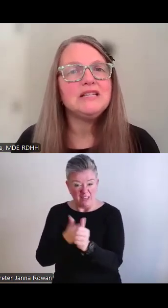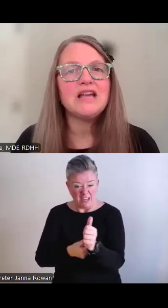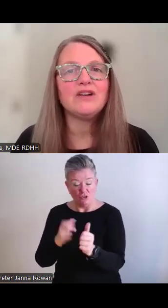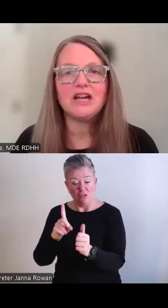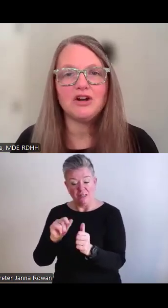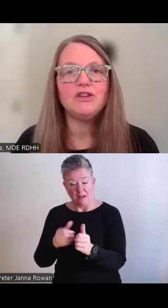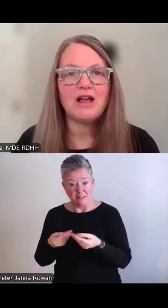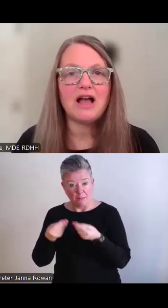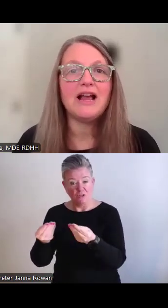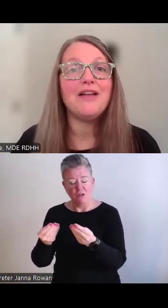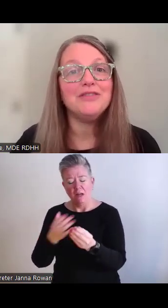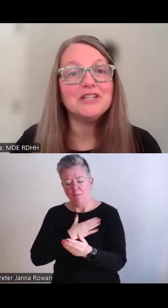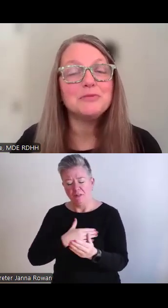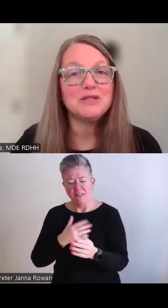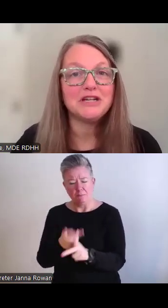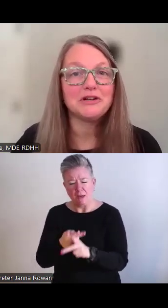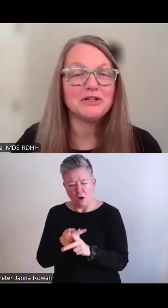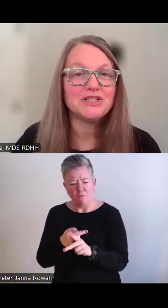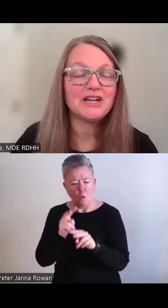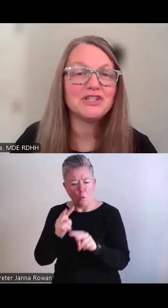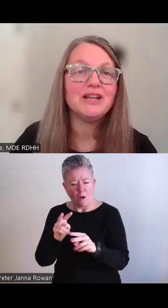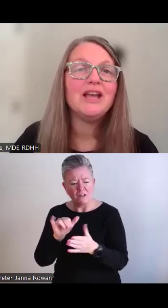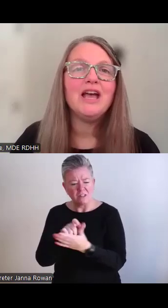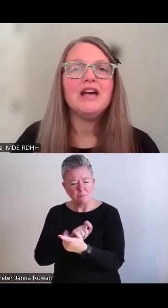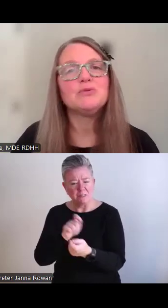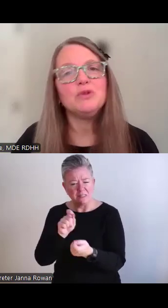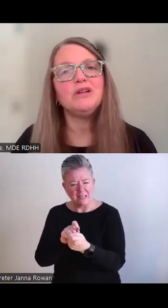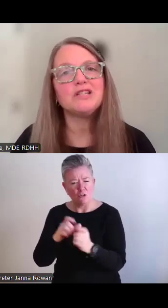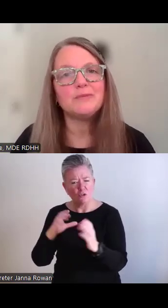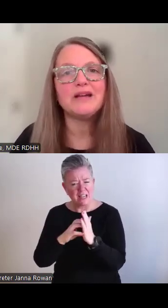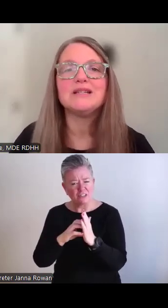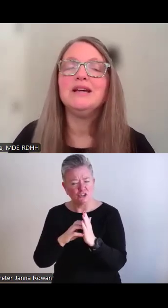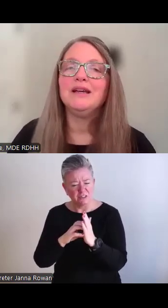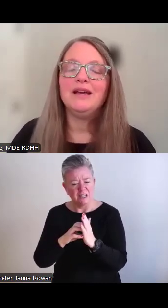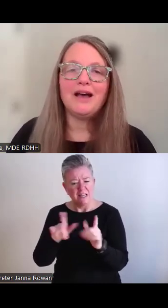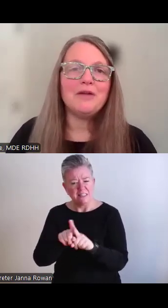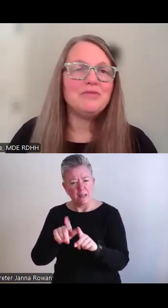please have a careful eye on this particular section, as we would expect